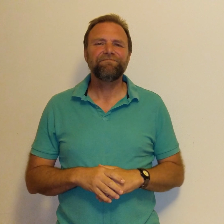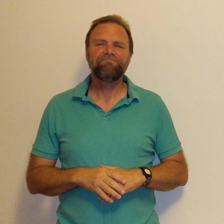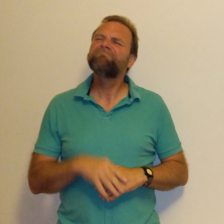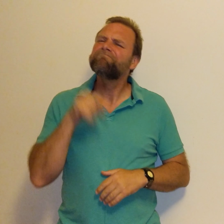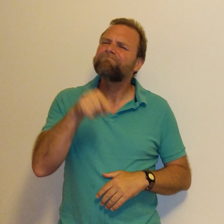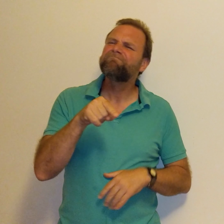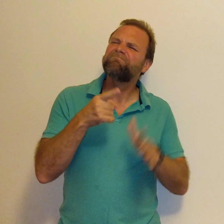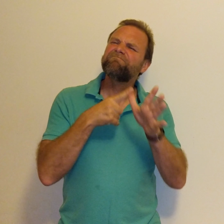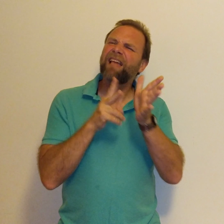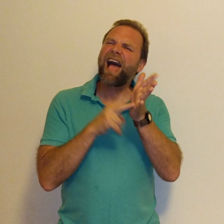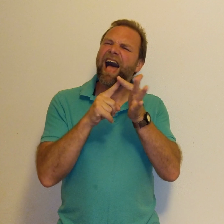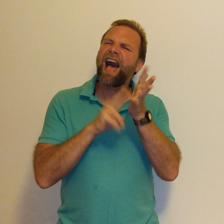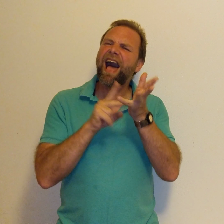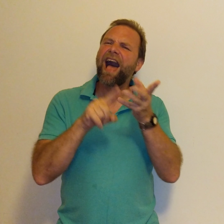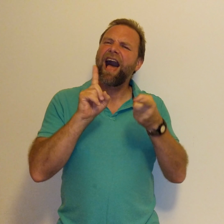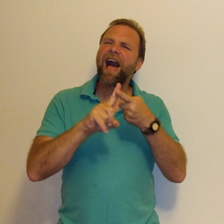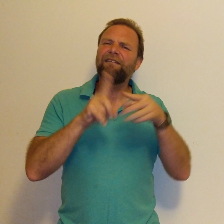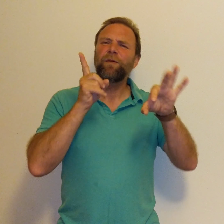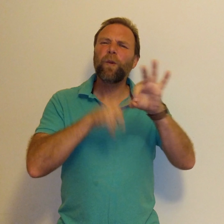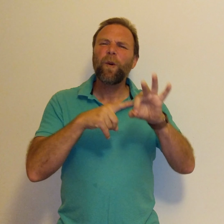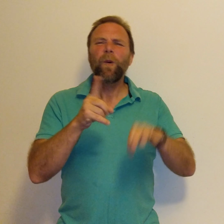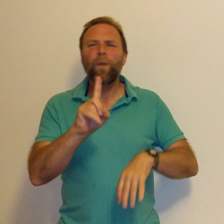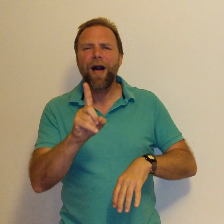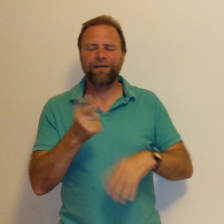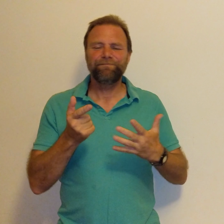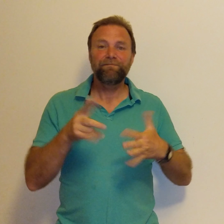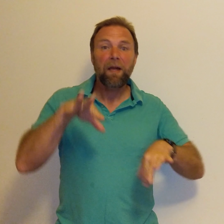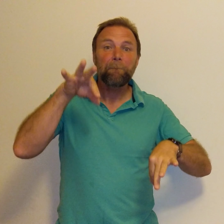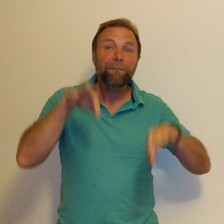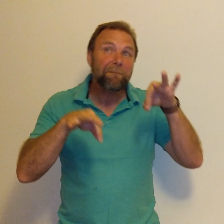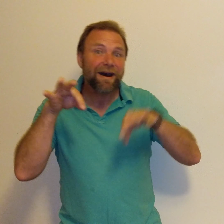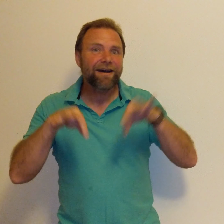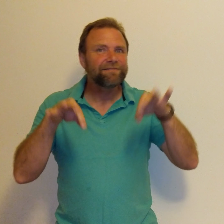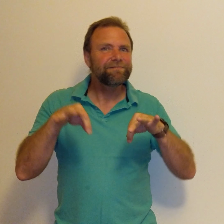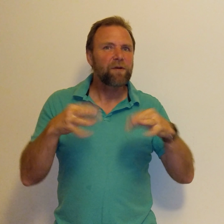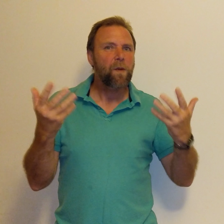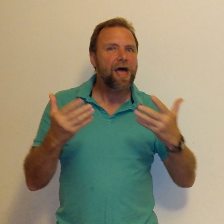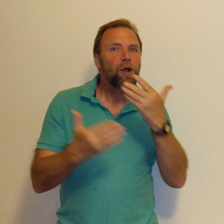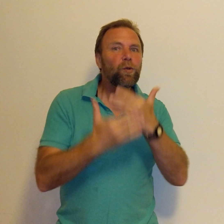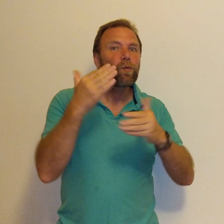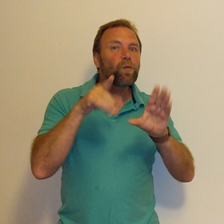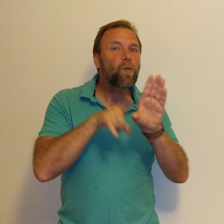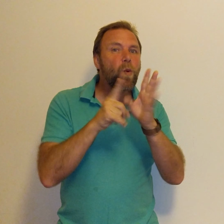So what is Avenue Q? It's a puppet show based in New York